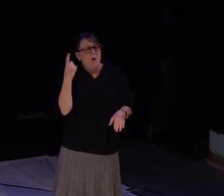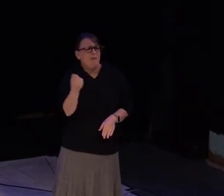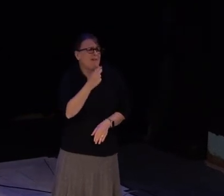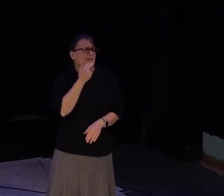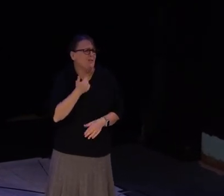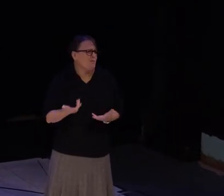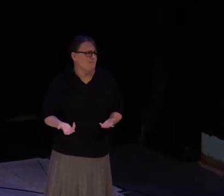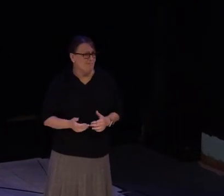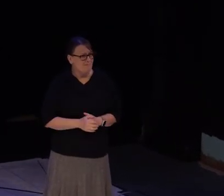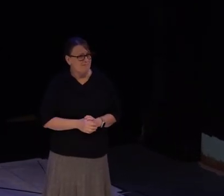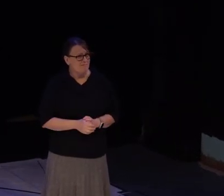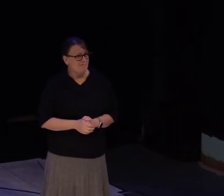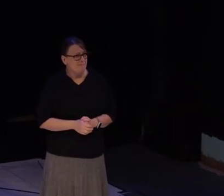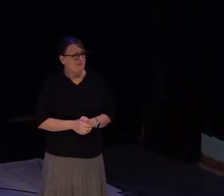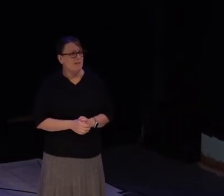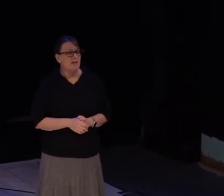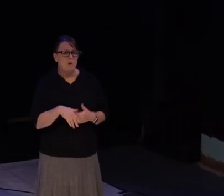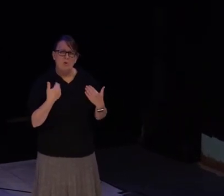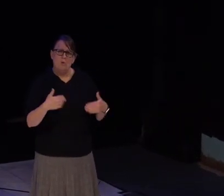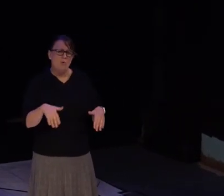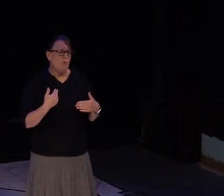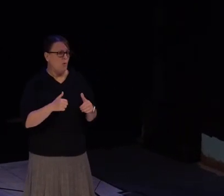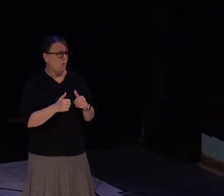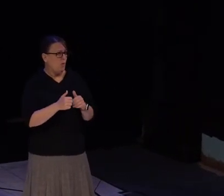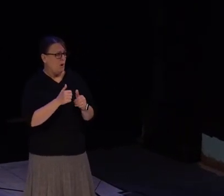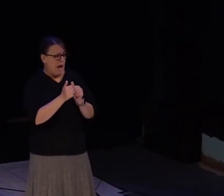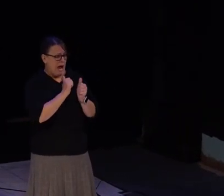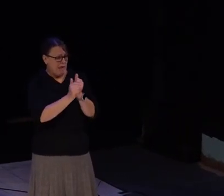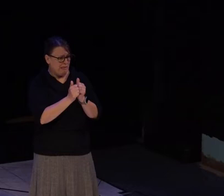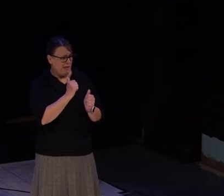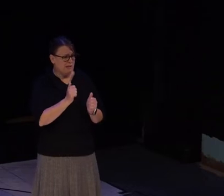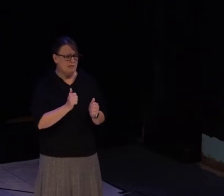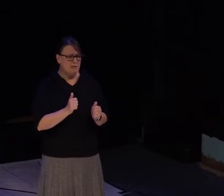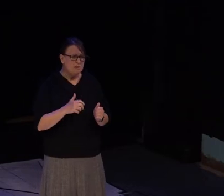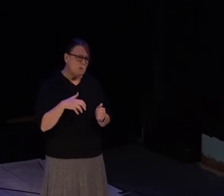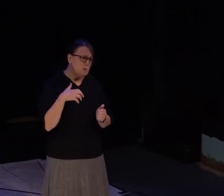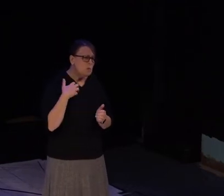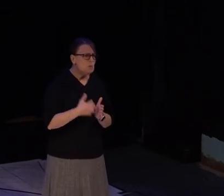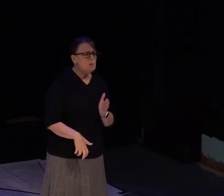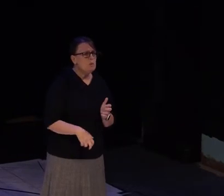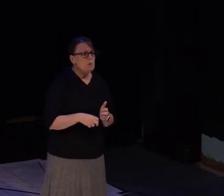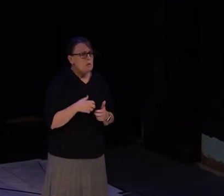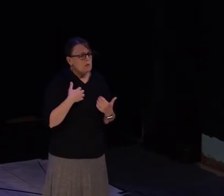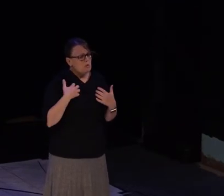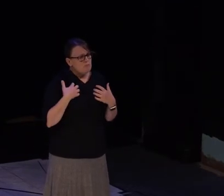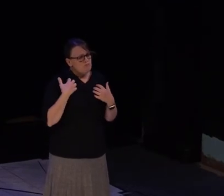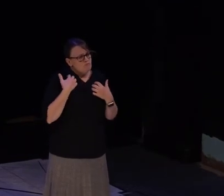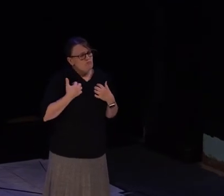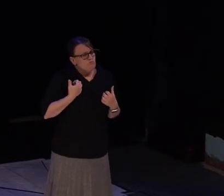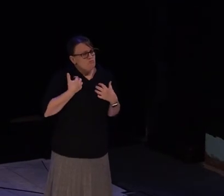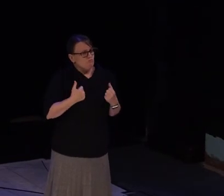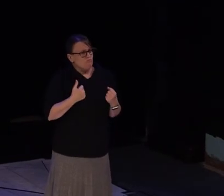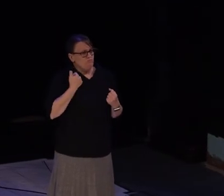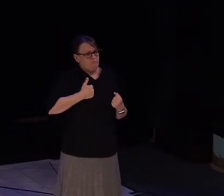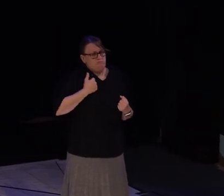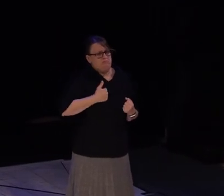There are fierce, tenacious athletes out there that compete at the highest level all the way up to the Peer Olympics.